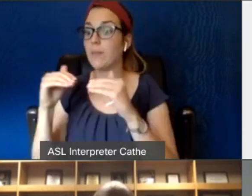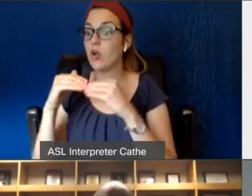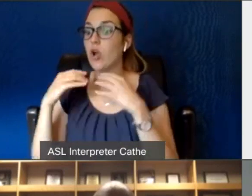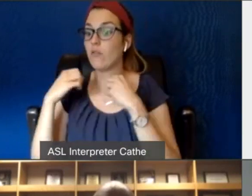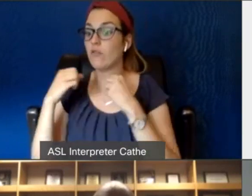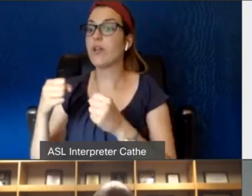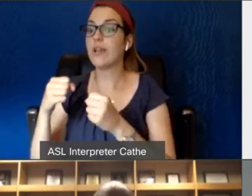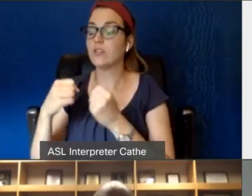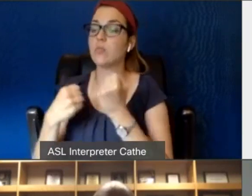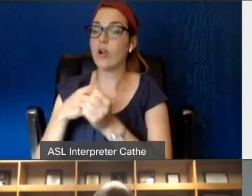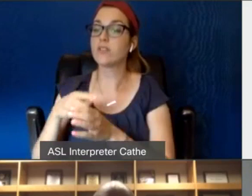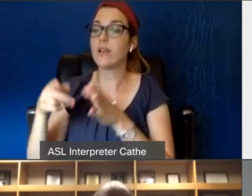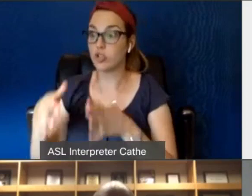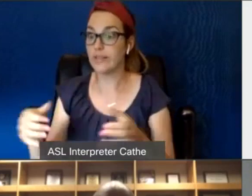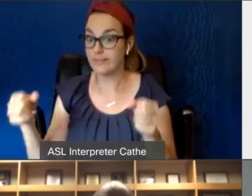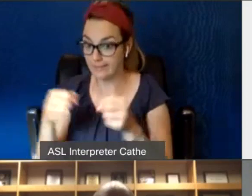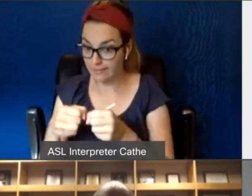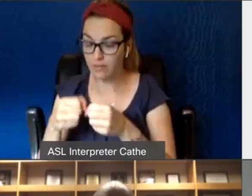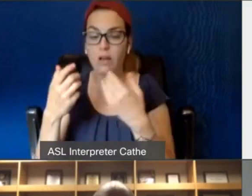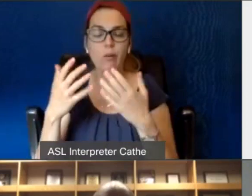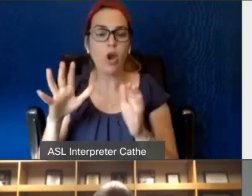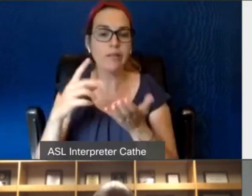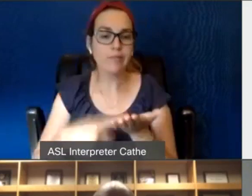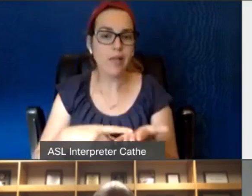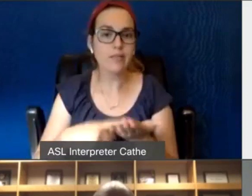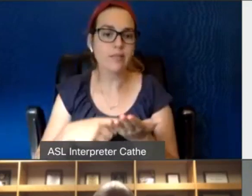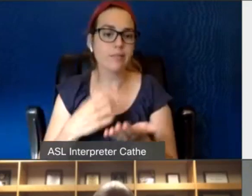about the importance of utilizing peer specialists